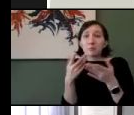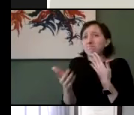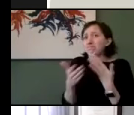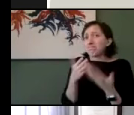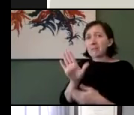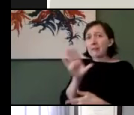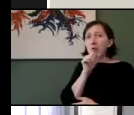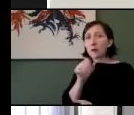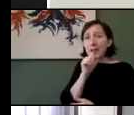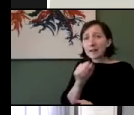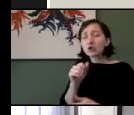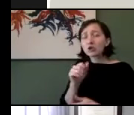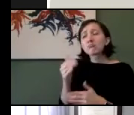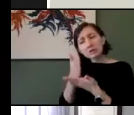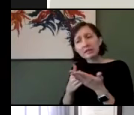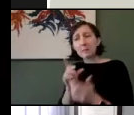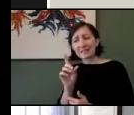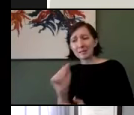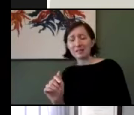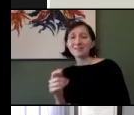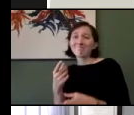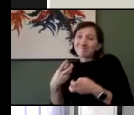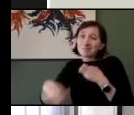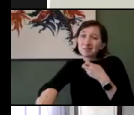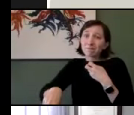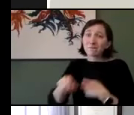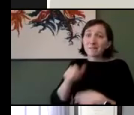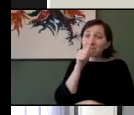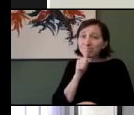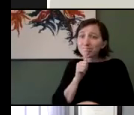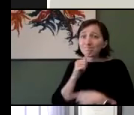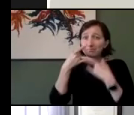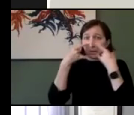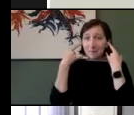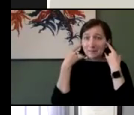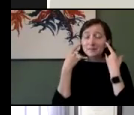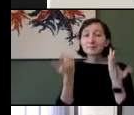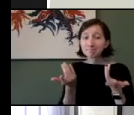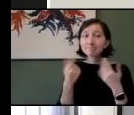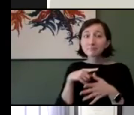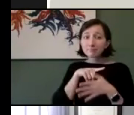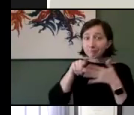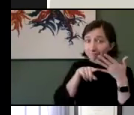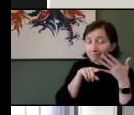may have difficulty wearing a mask and these factors that could be contributing to this